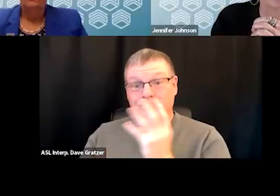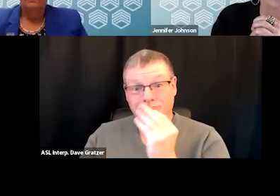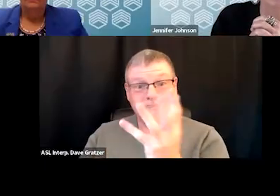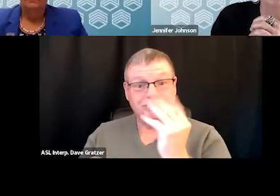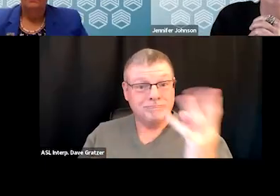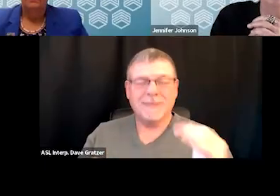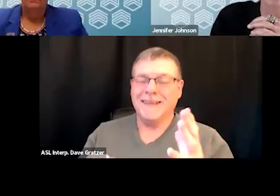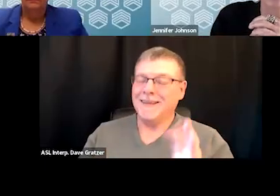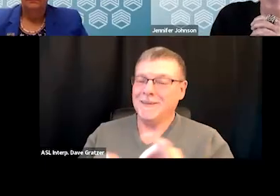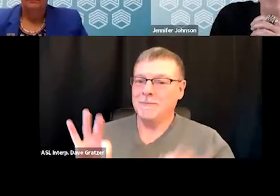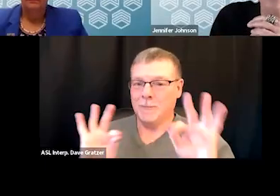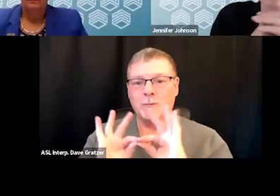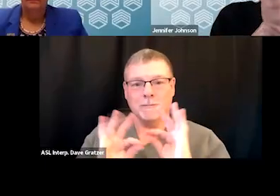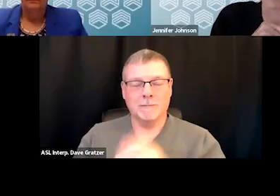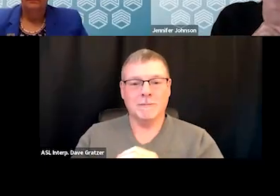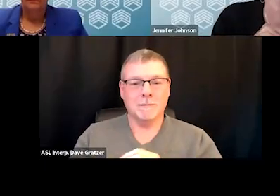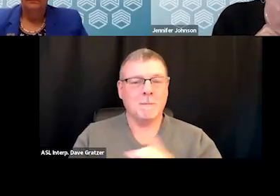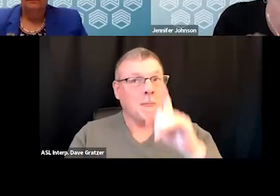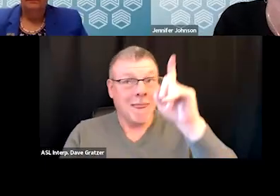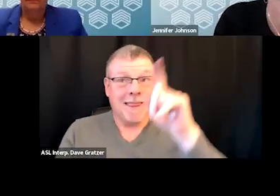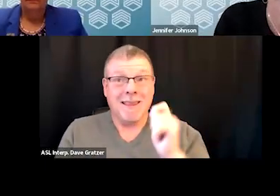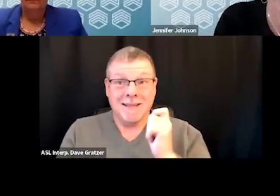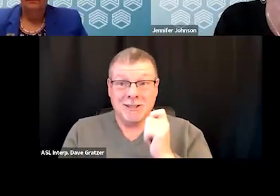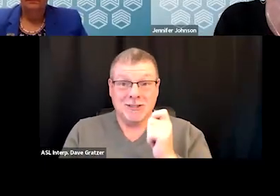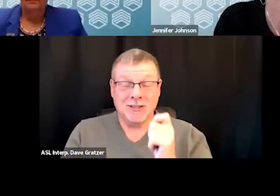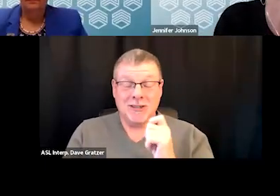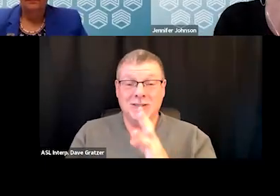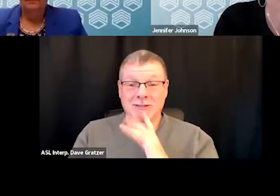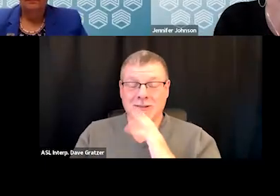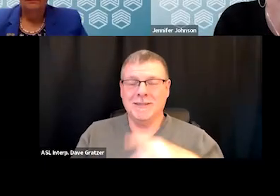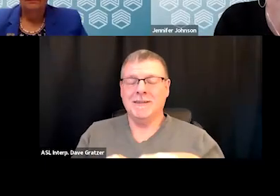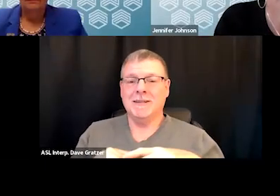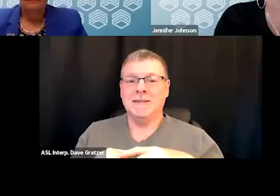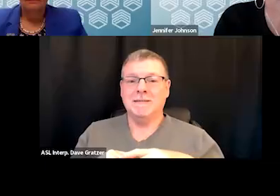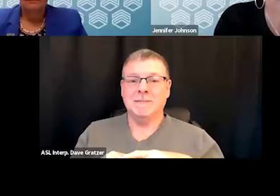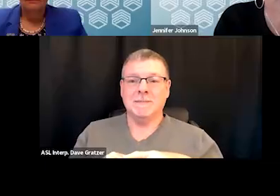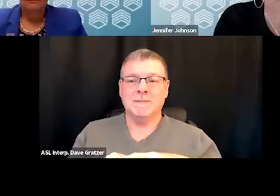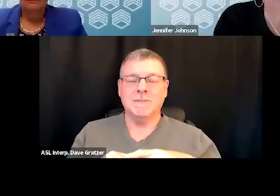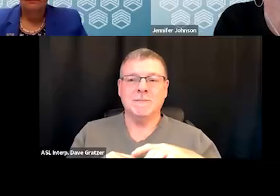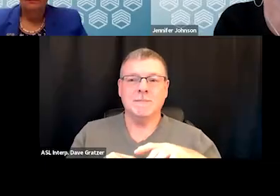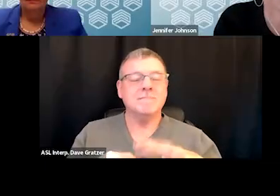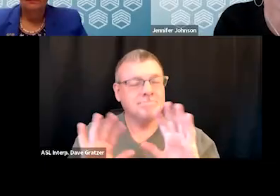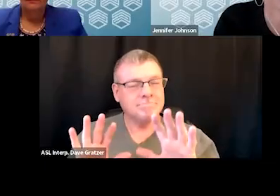I think the judge said something that, um I think is important to think about.